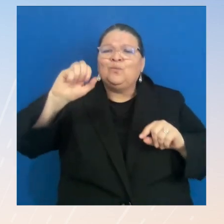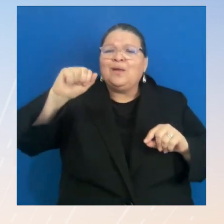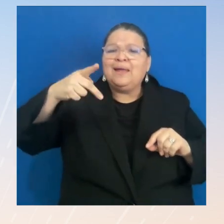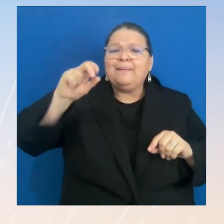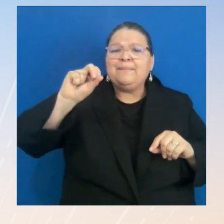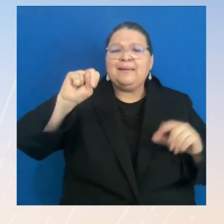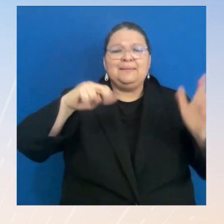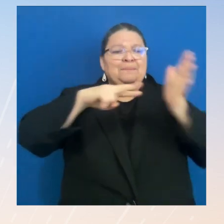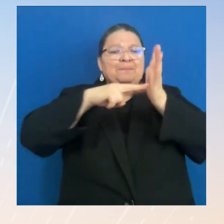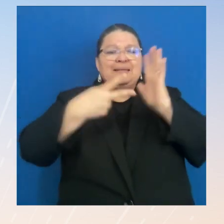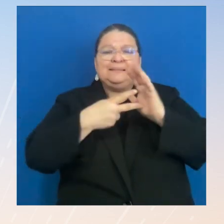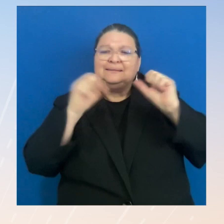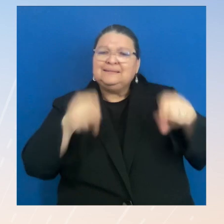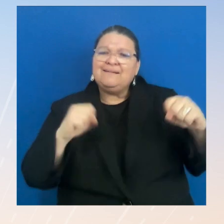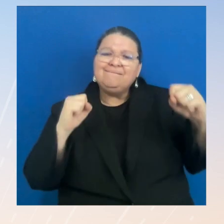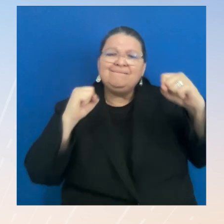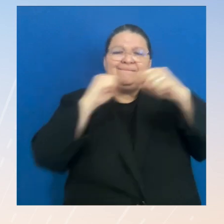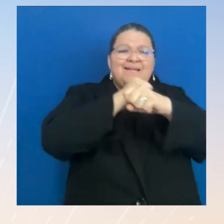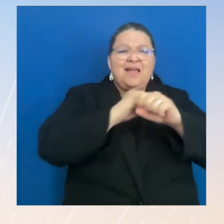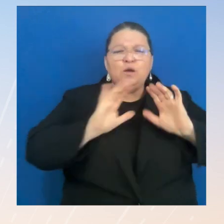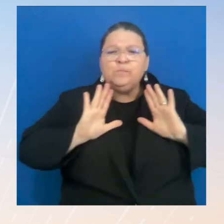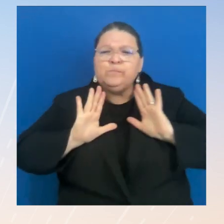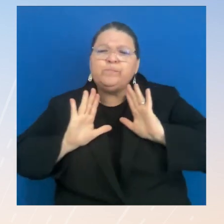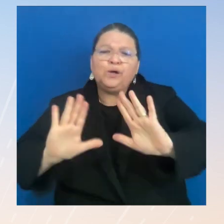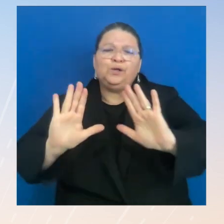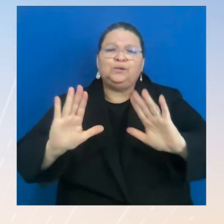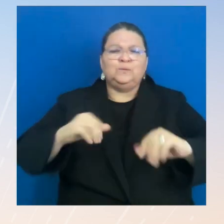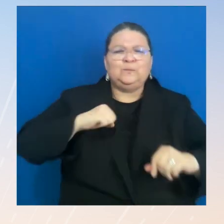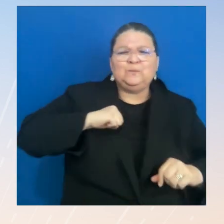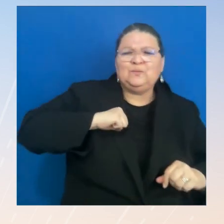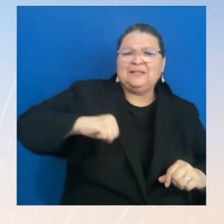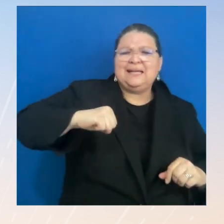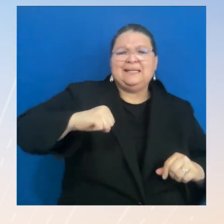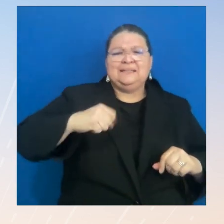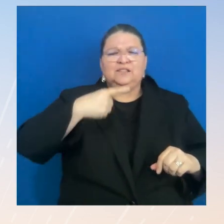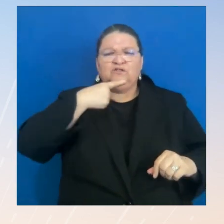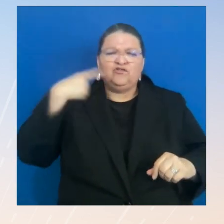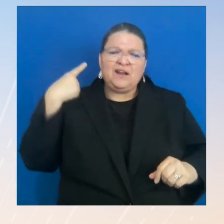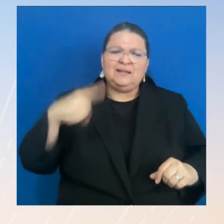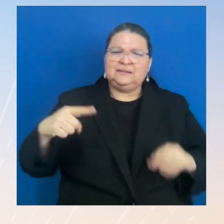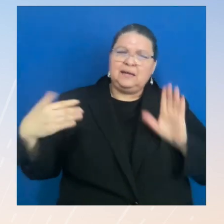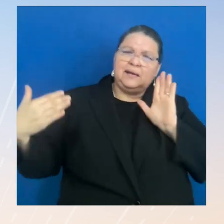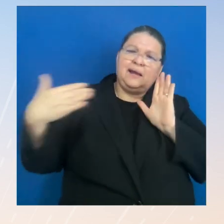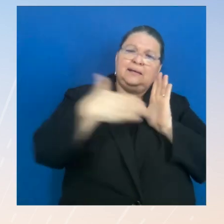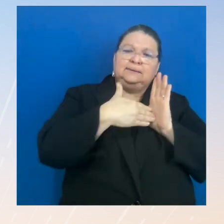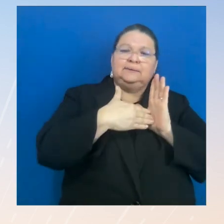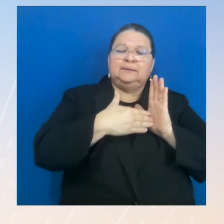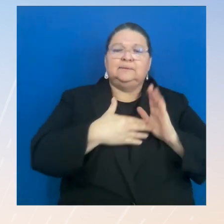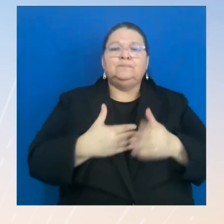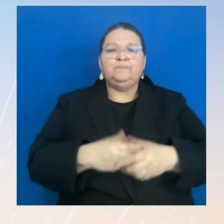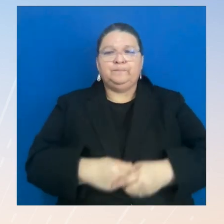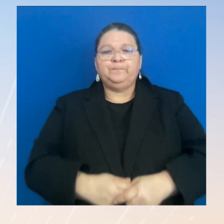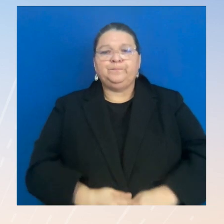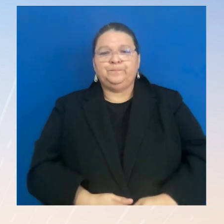and courageously against the inbound attacks from the Russian military. And as you also noted, Weijia,